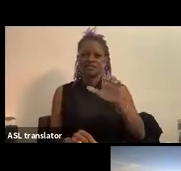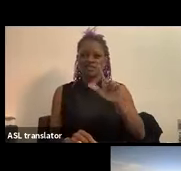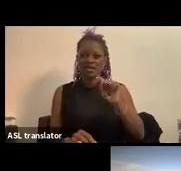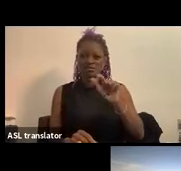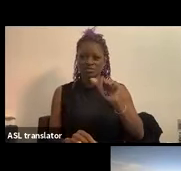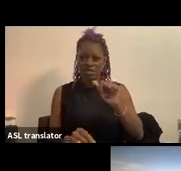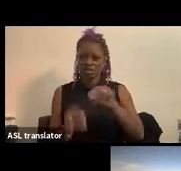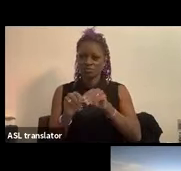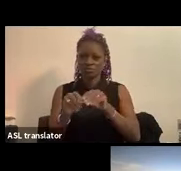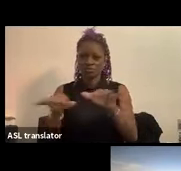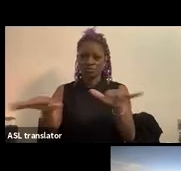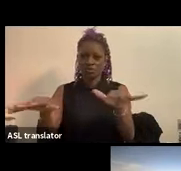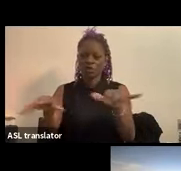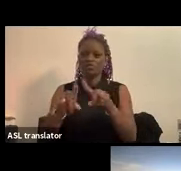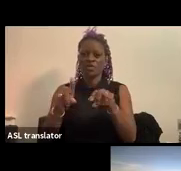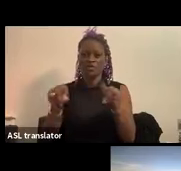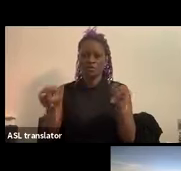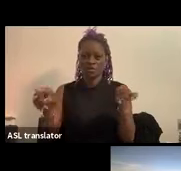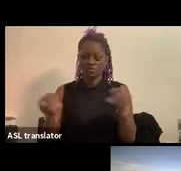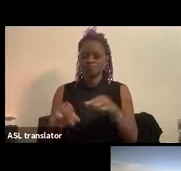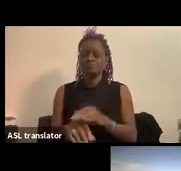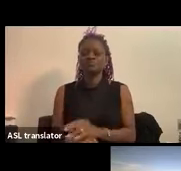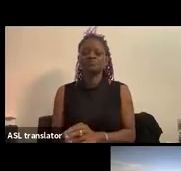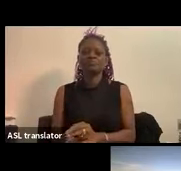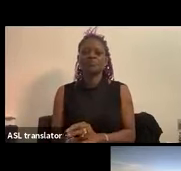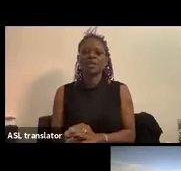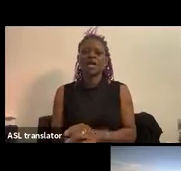Foushee, Governor Newsome and President Biden and our county public health